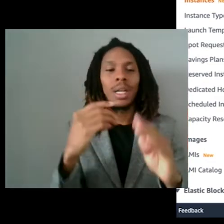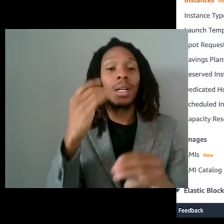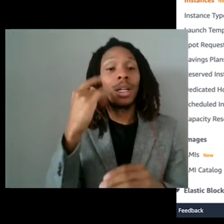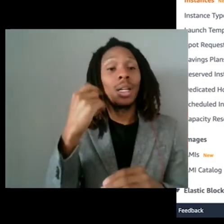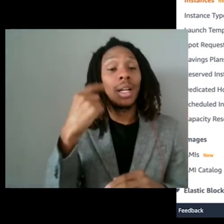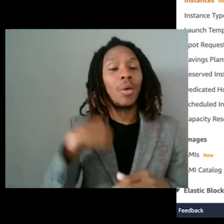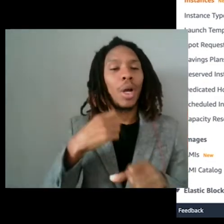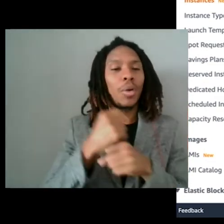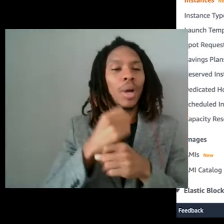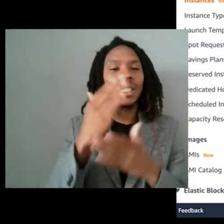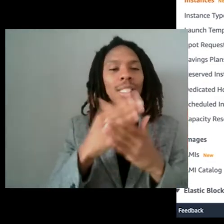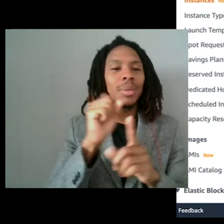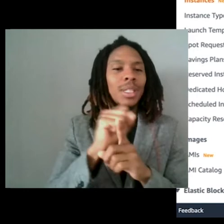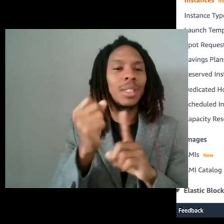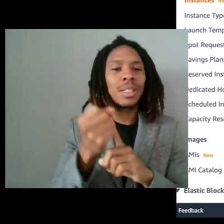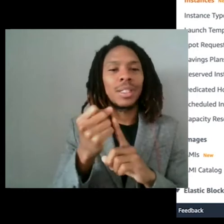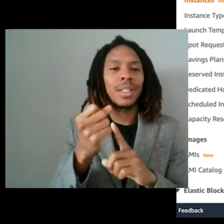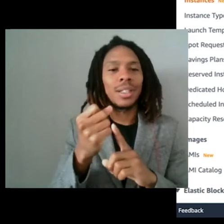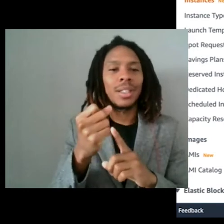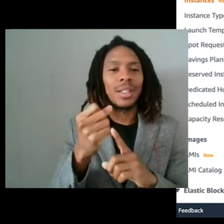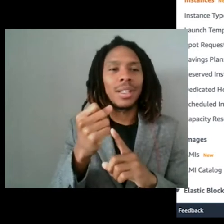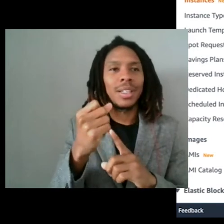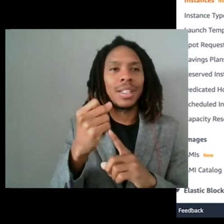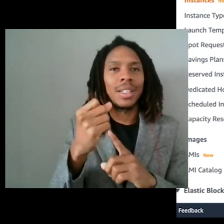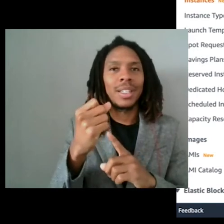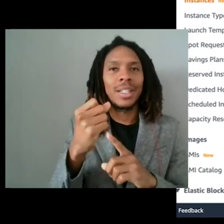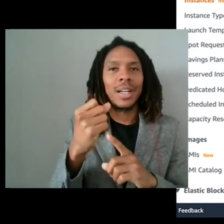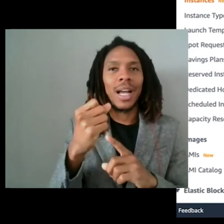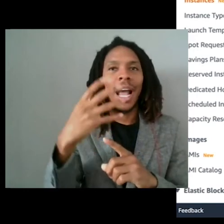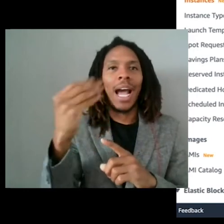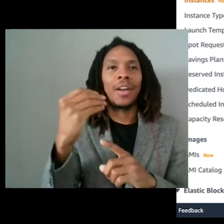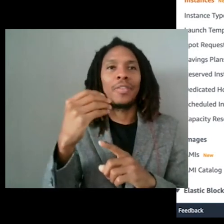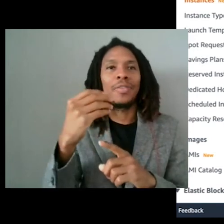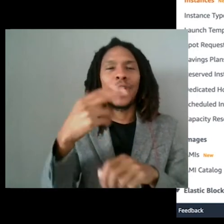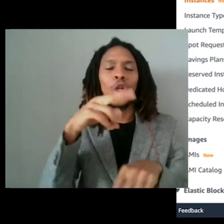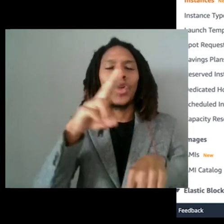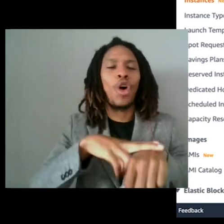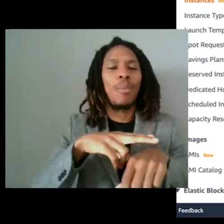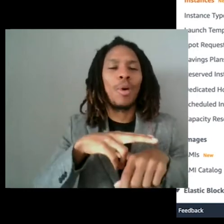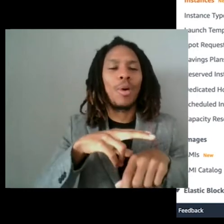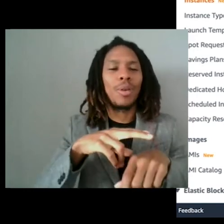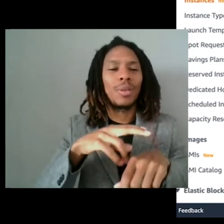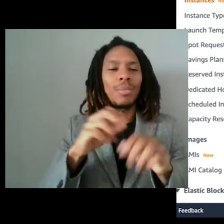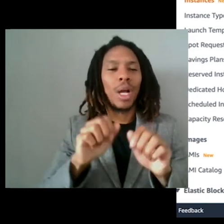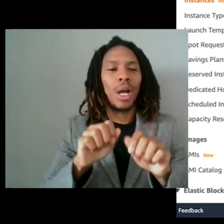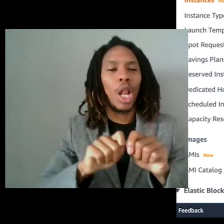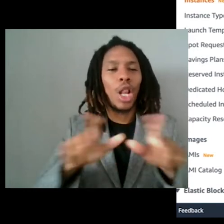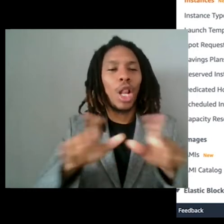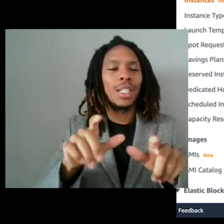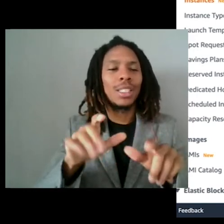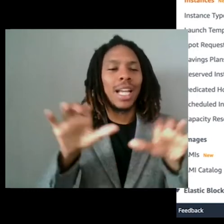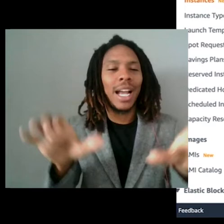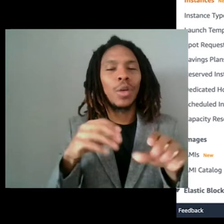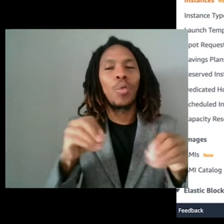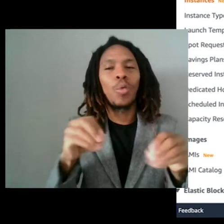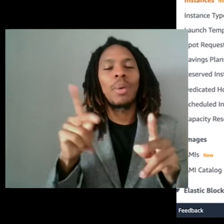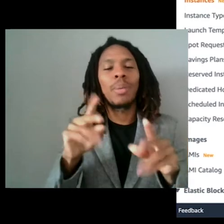out of band of your normal launch activity, we just want give people the option. I don't know that they would necessarily violate their compliance